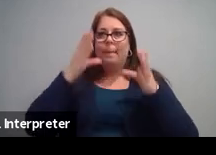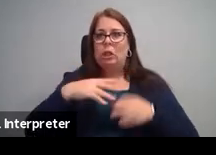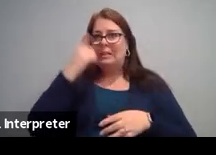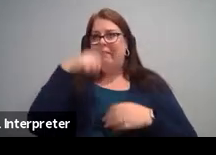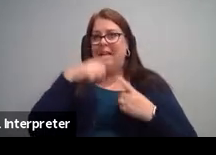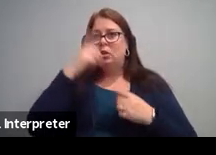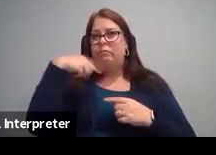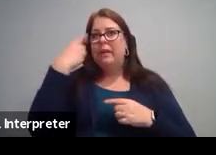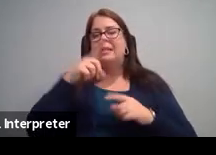Laurie Arnold: With